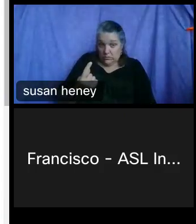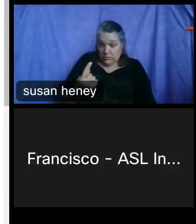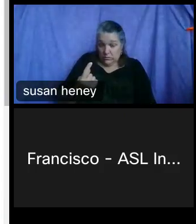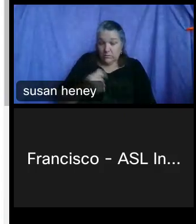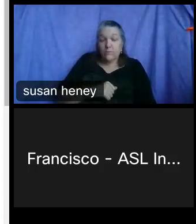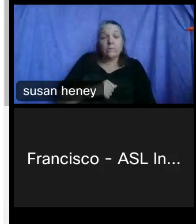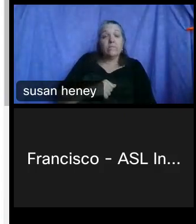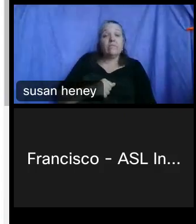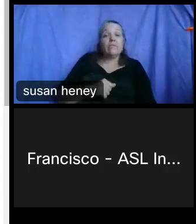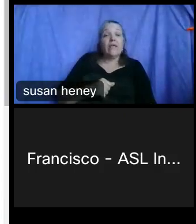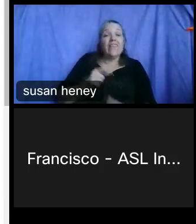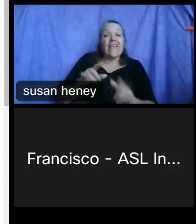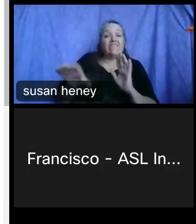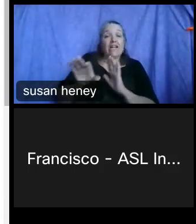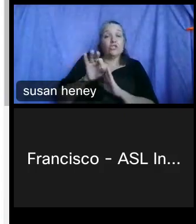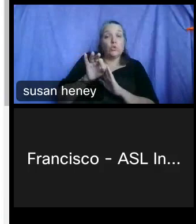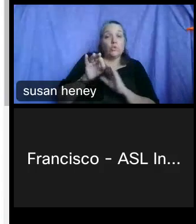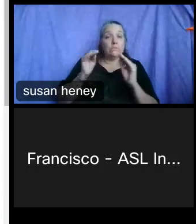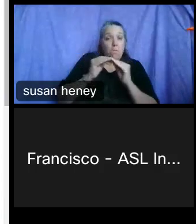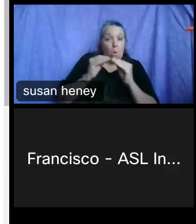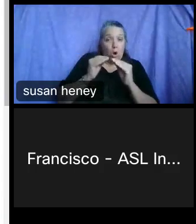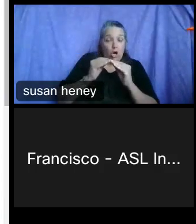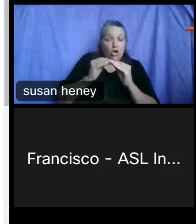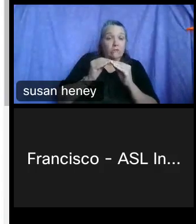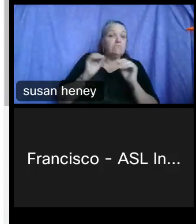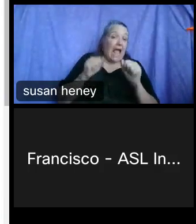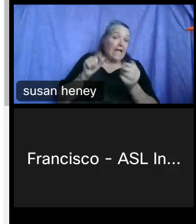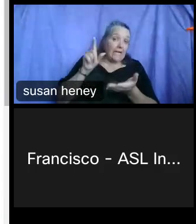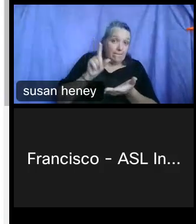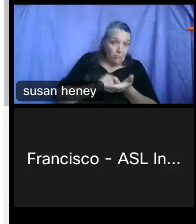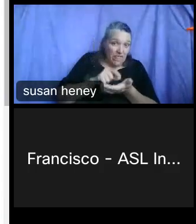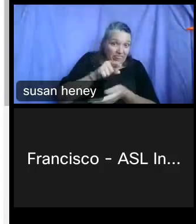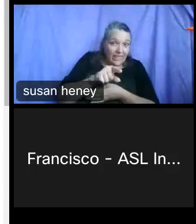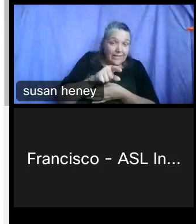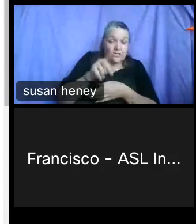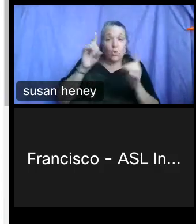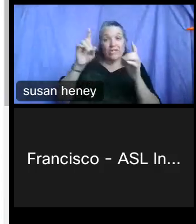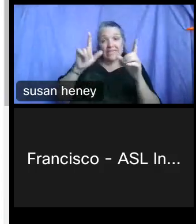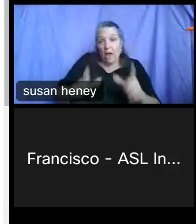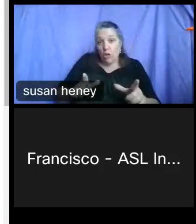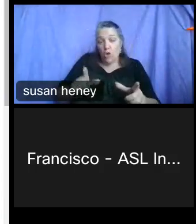if I select More, you can print this information, you can download this information into a CSV,